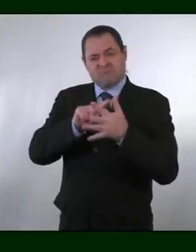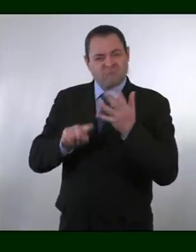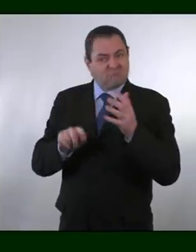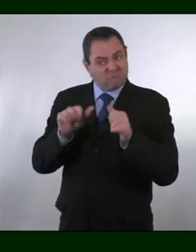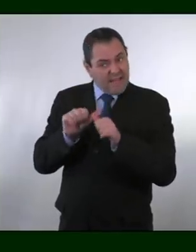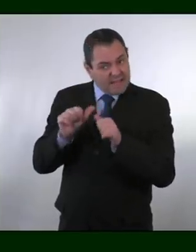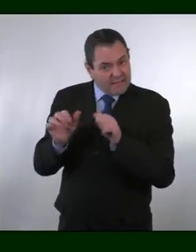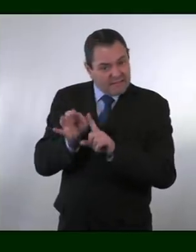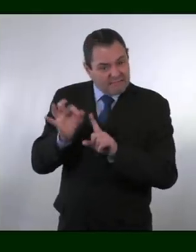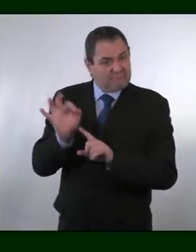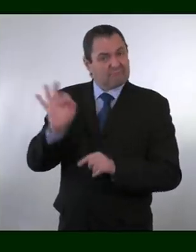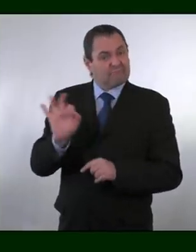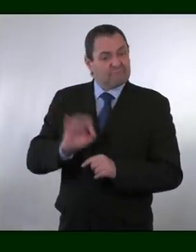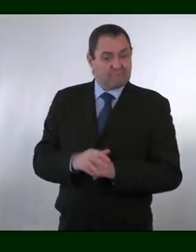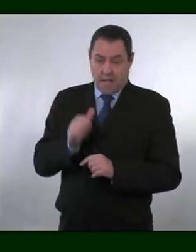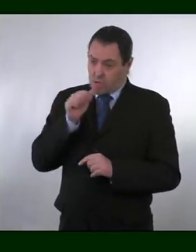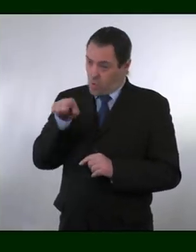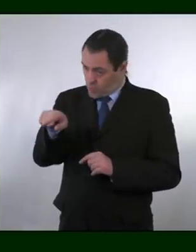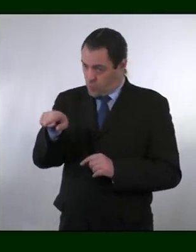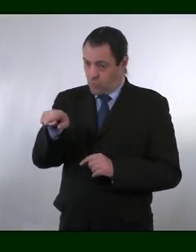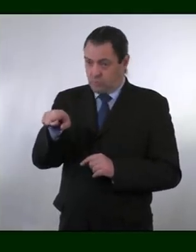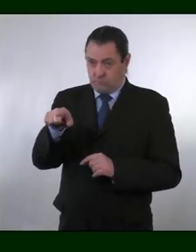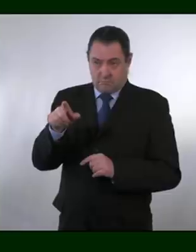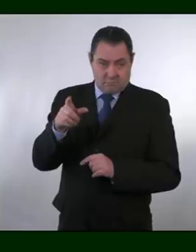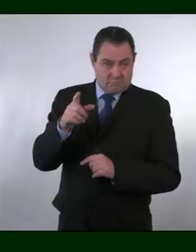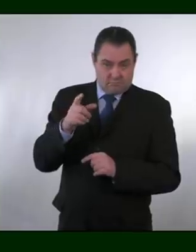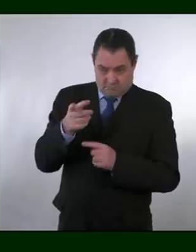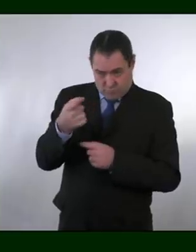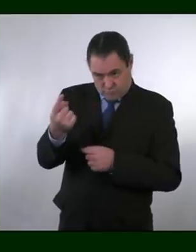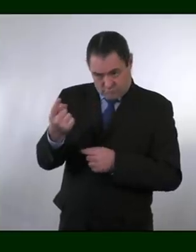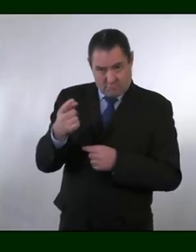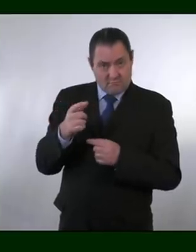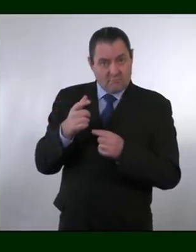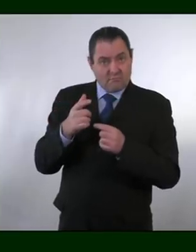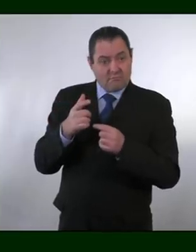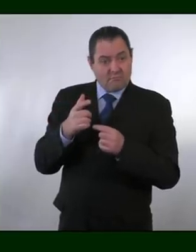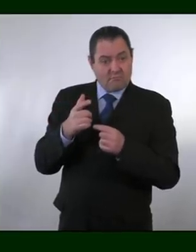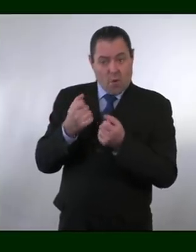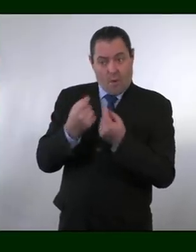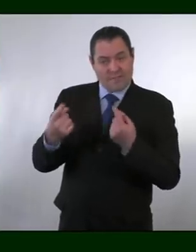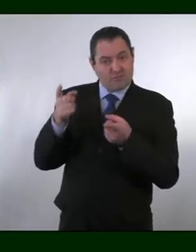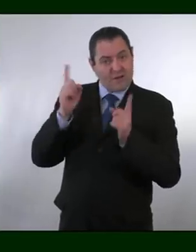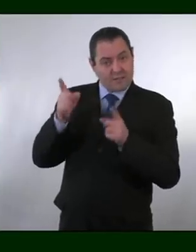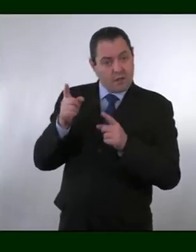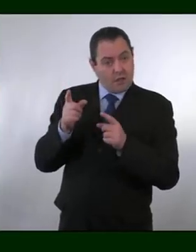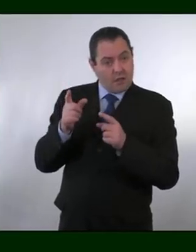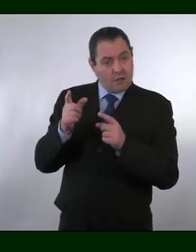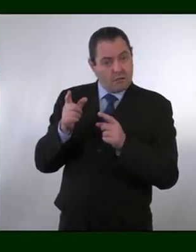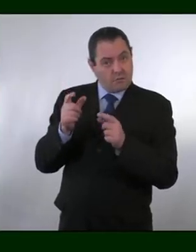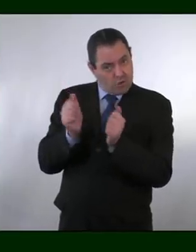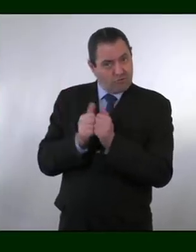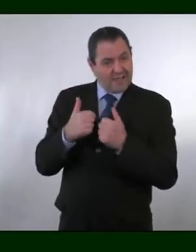this point of view is shared by the right hon. and learned Gentleman—constantly to campaign